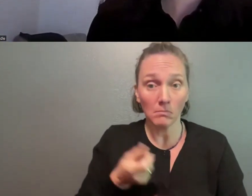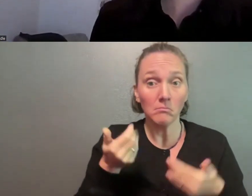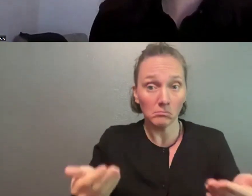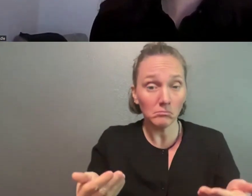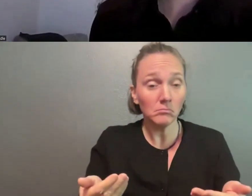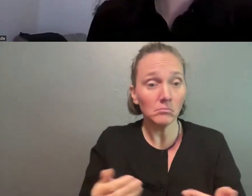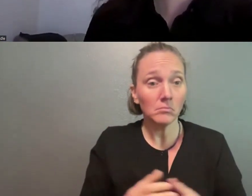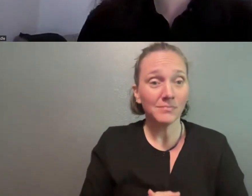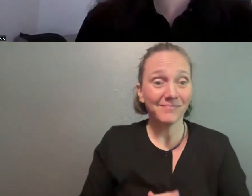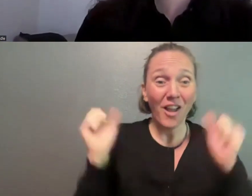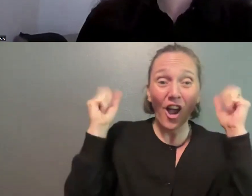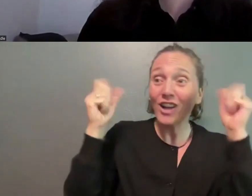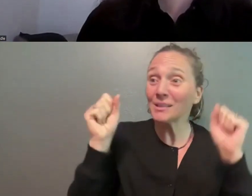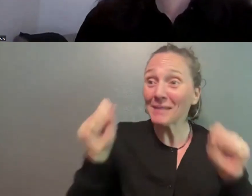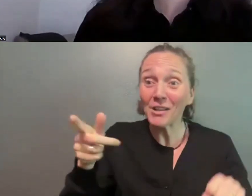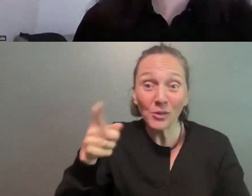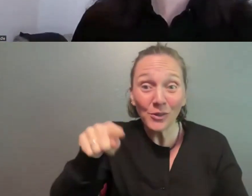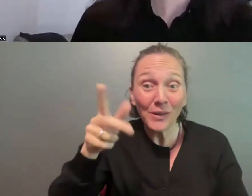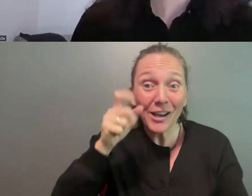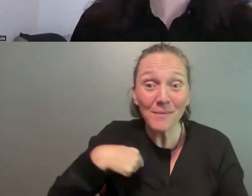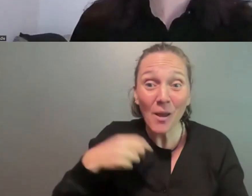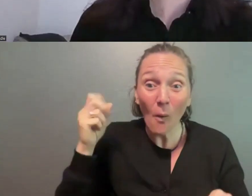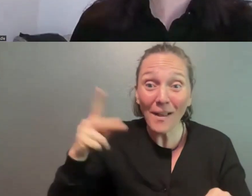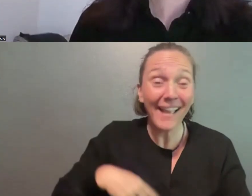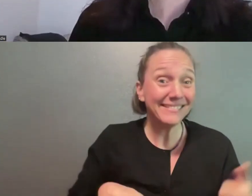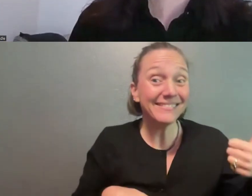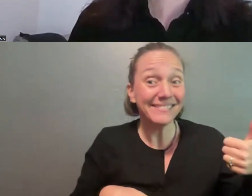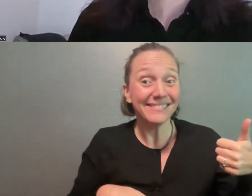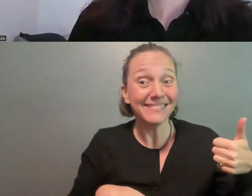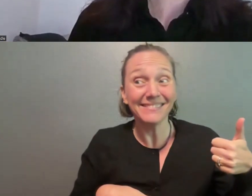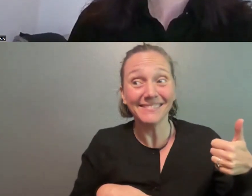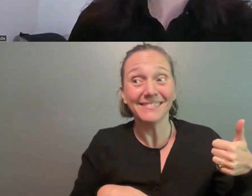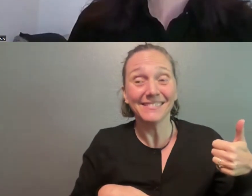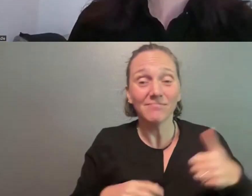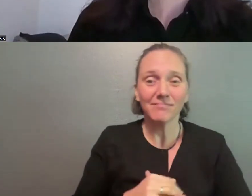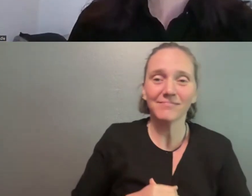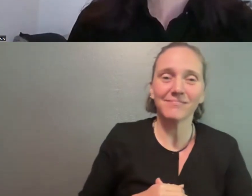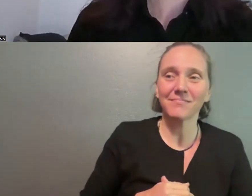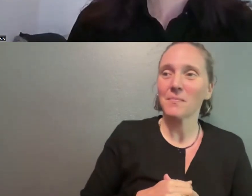Awesome. Can everybody hear me? Okay. All right. Well, it's good to see you.